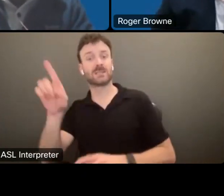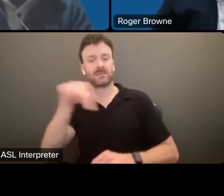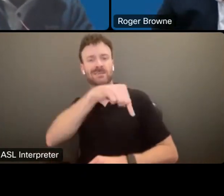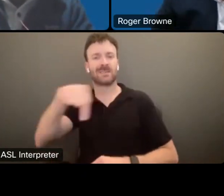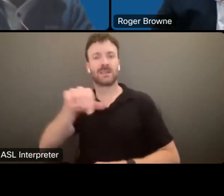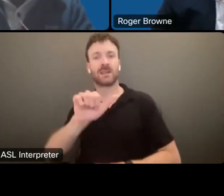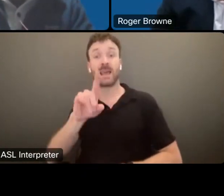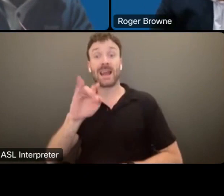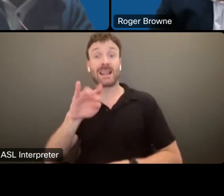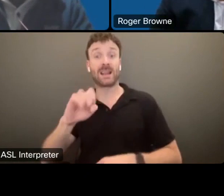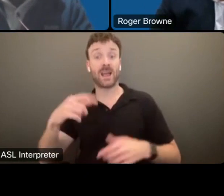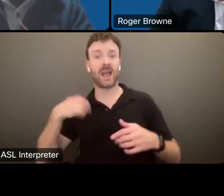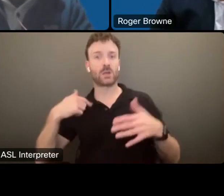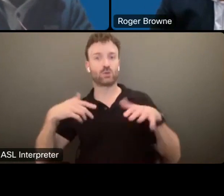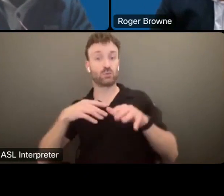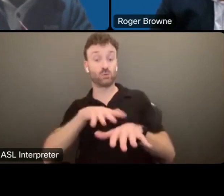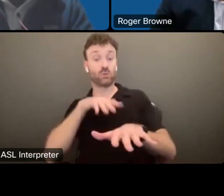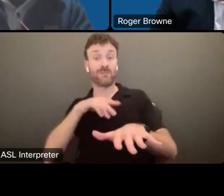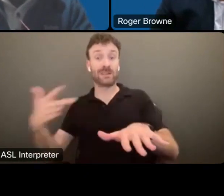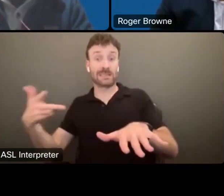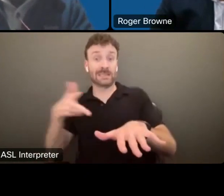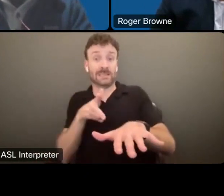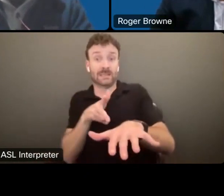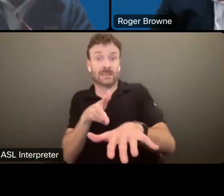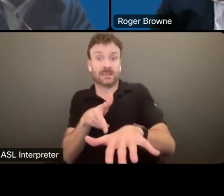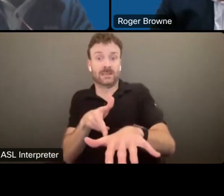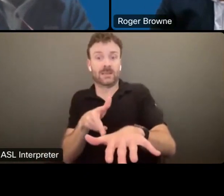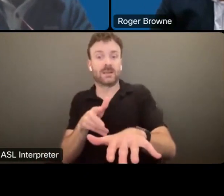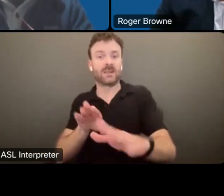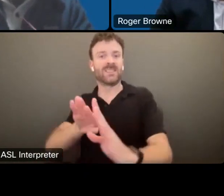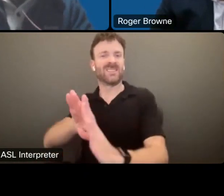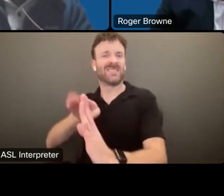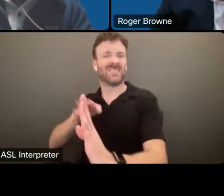car traffic and we had those wonderful steel plates that were not flush and I was merging